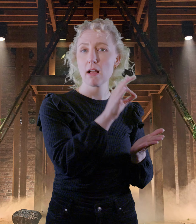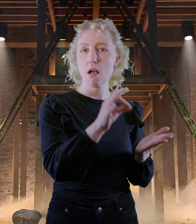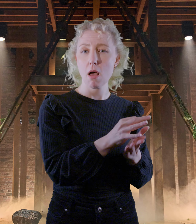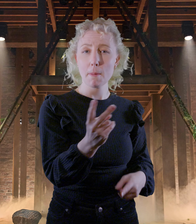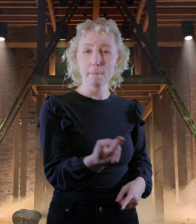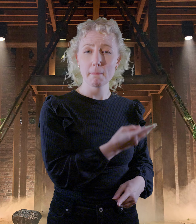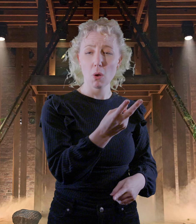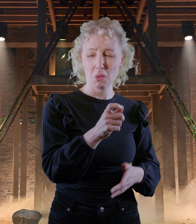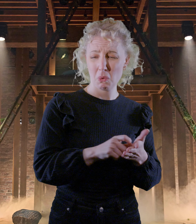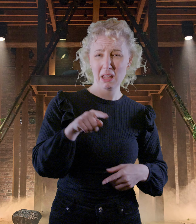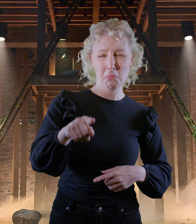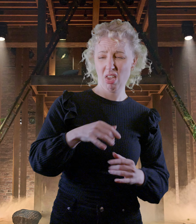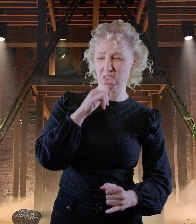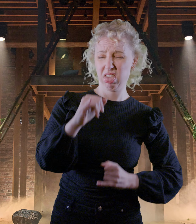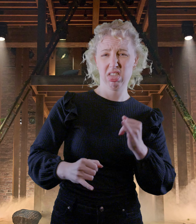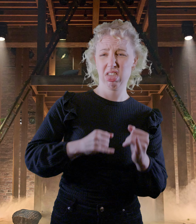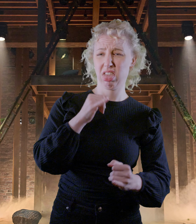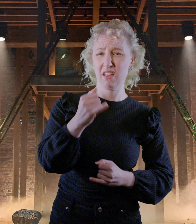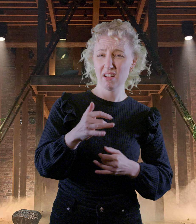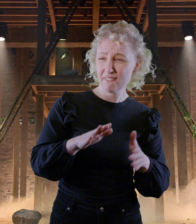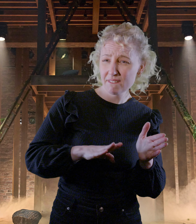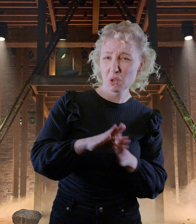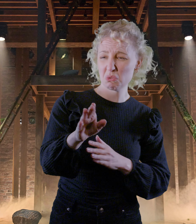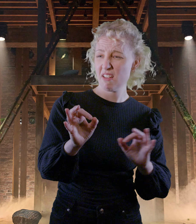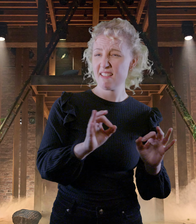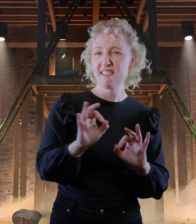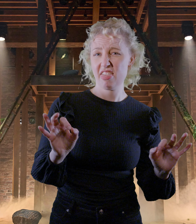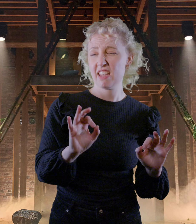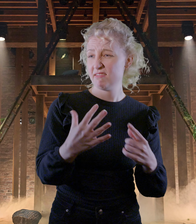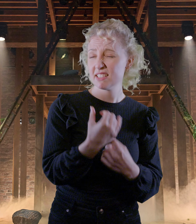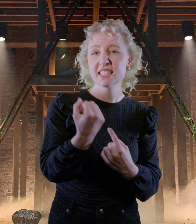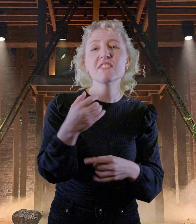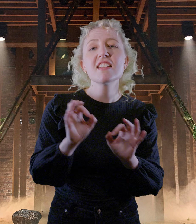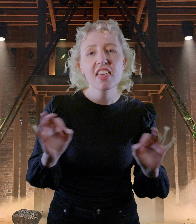criticise William for his lack of prospects.